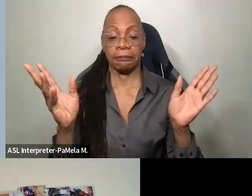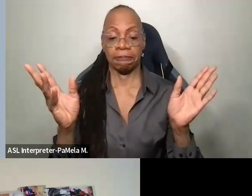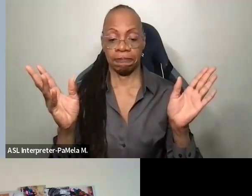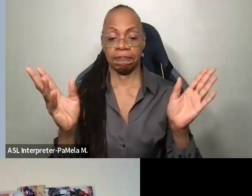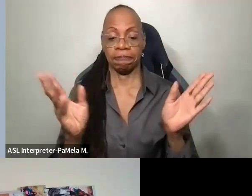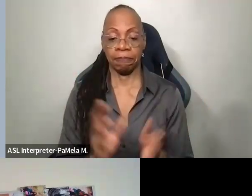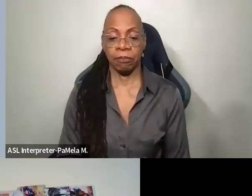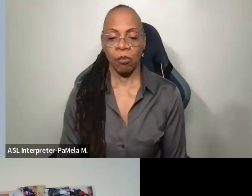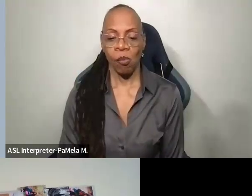Yeah.